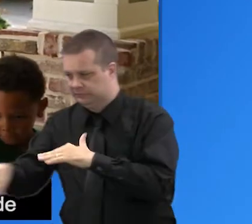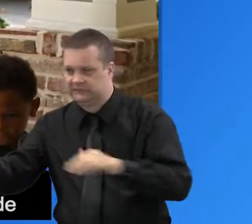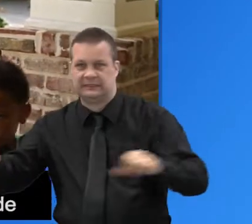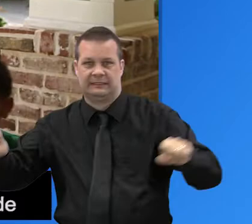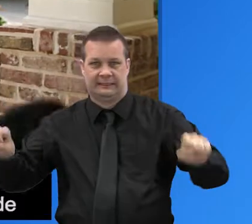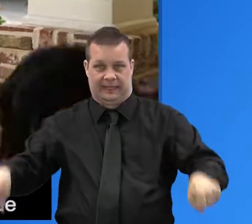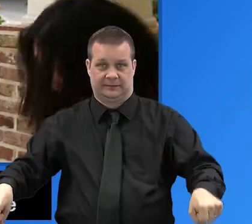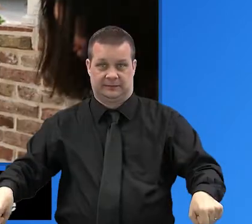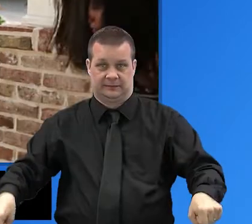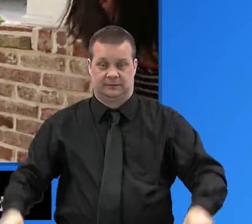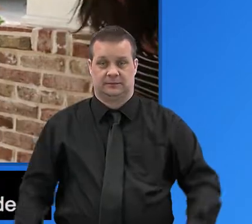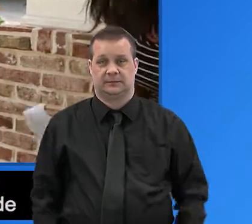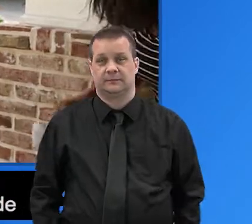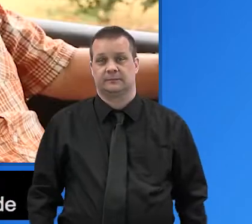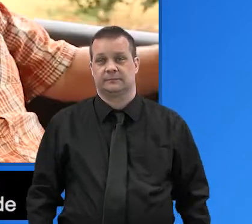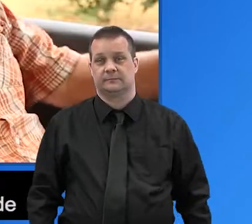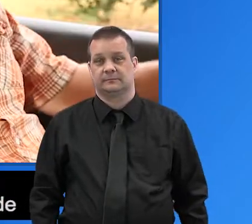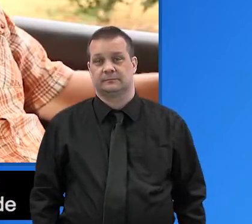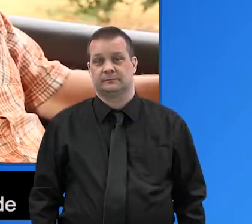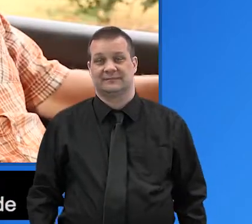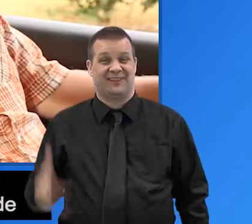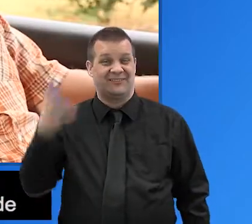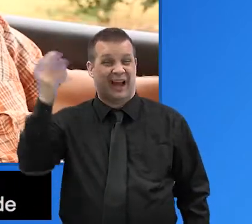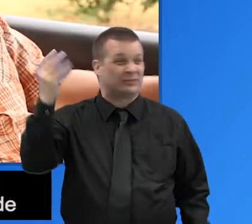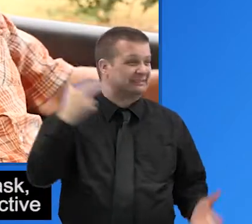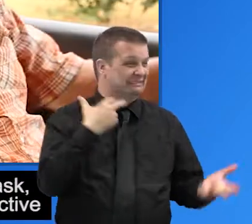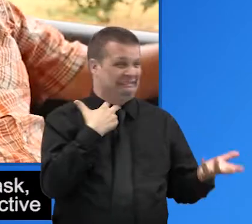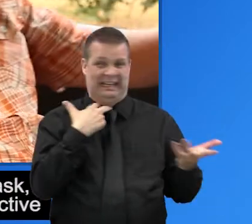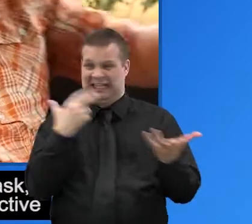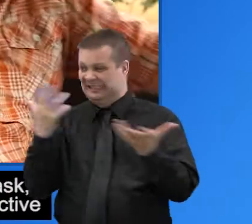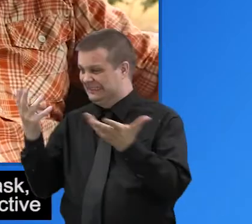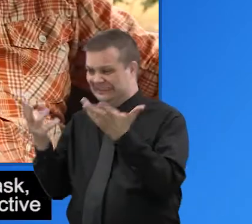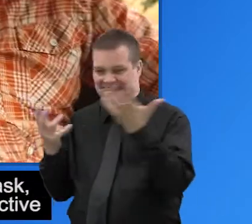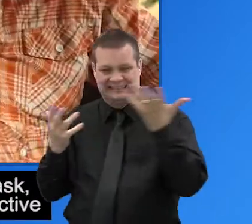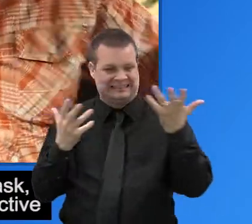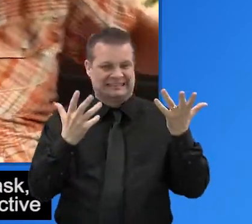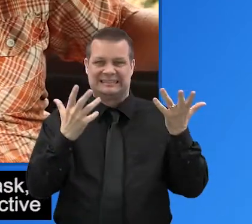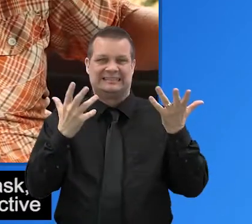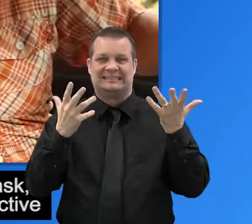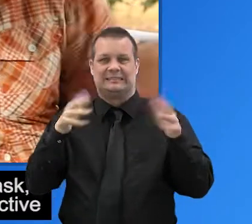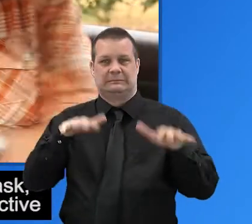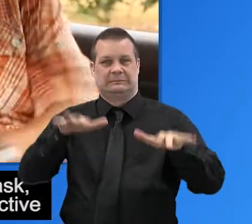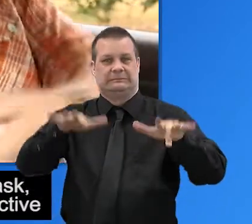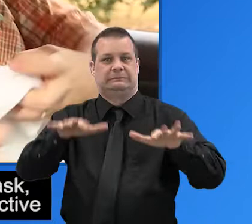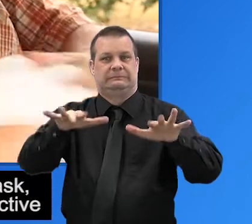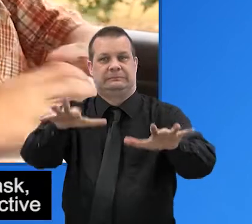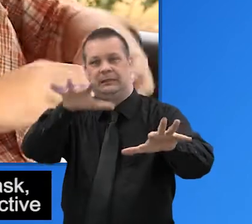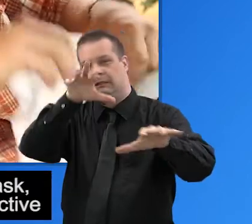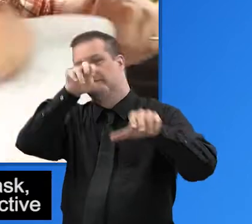radioactive material. If you cannot get inside immediately, cover your mouth and nose with a mask, cloth,